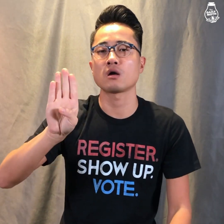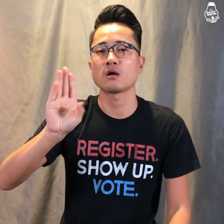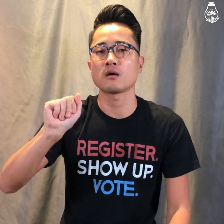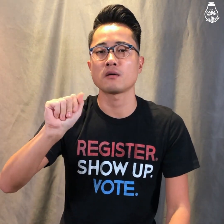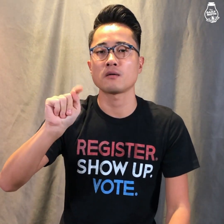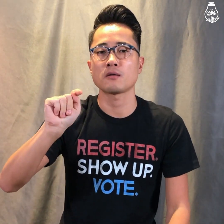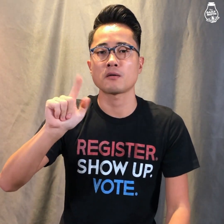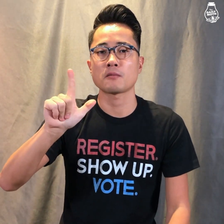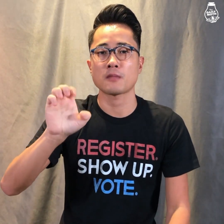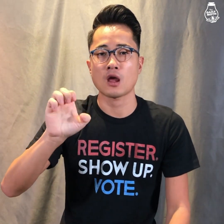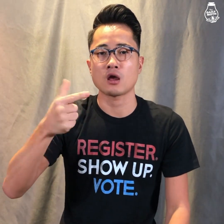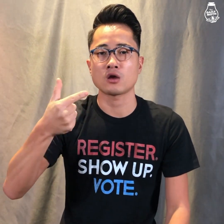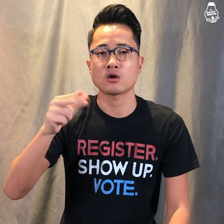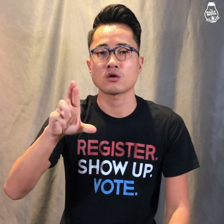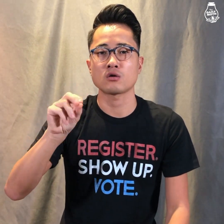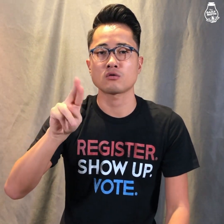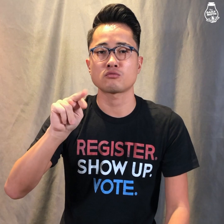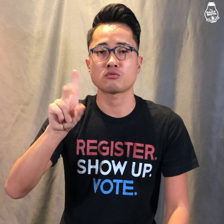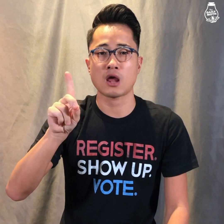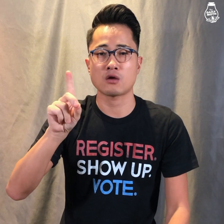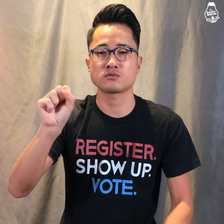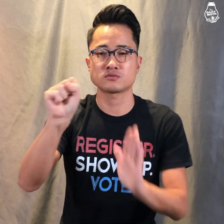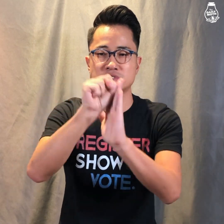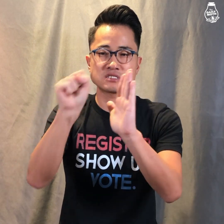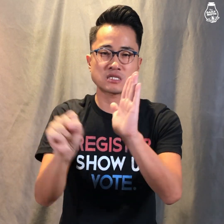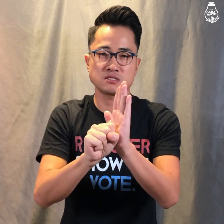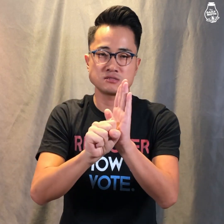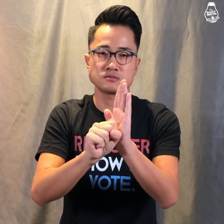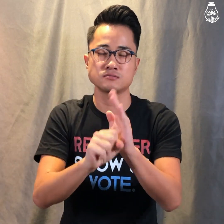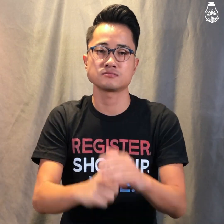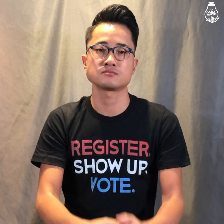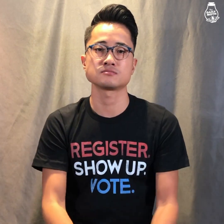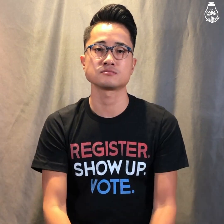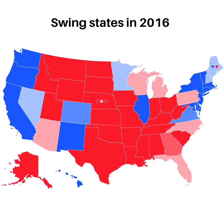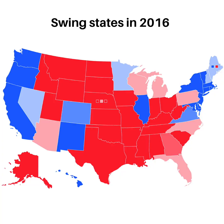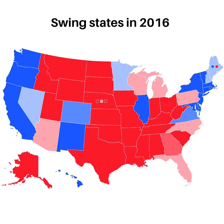"battleground states."